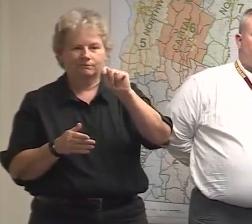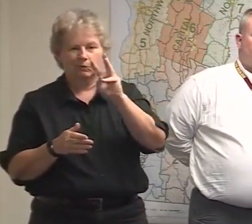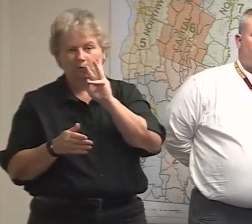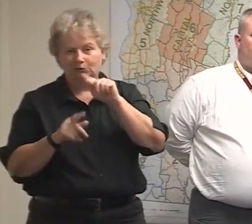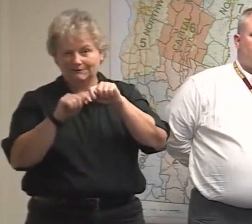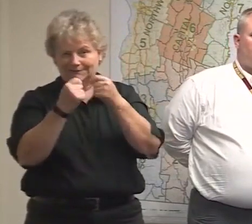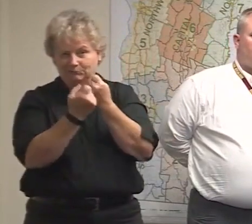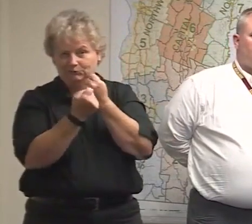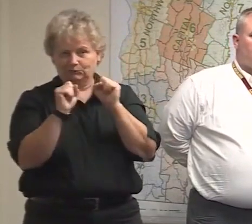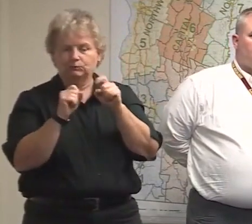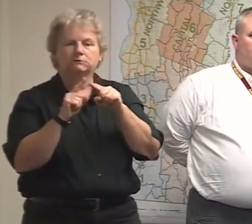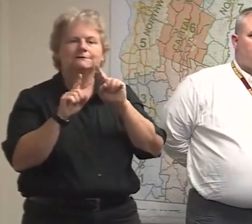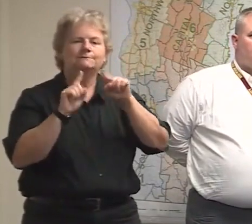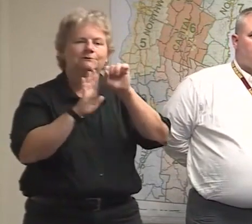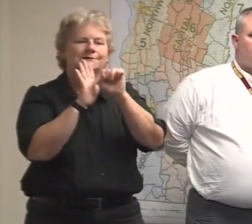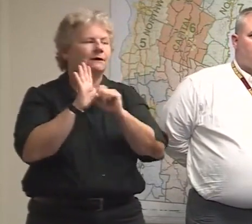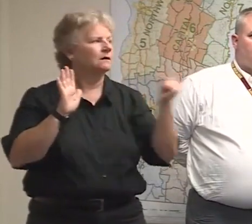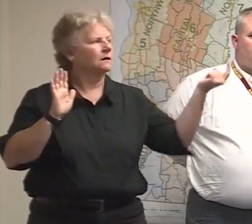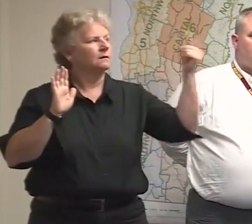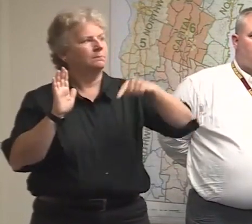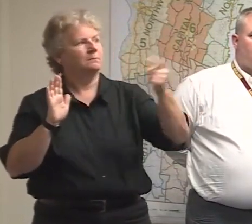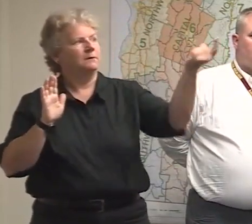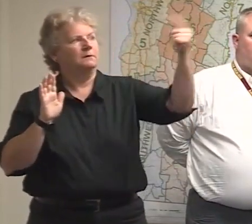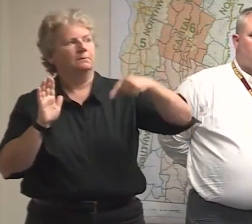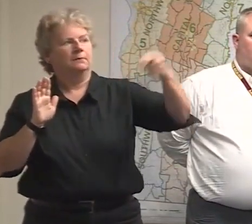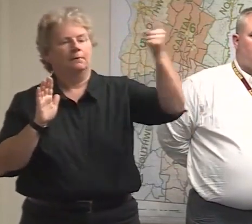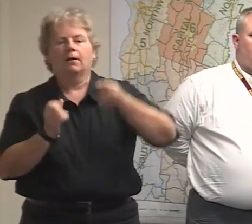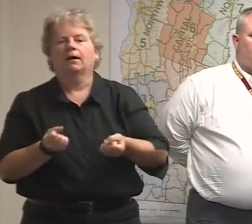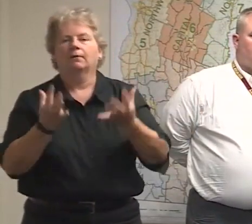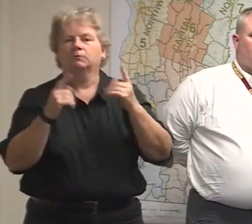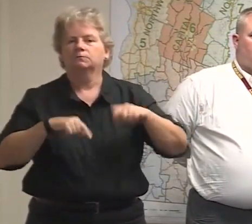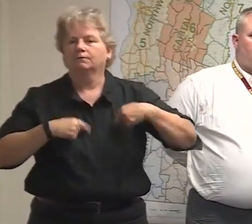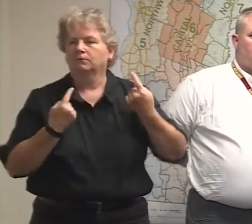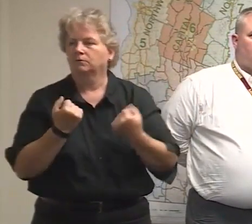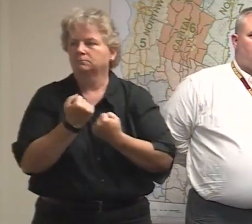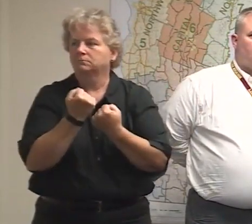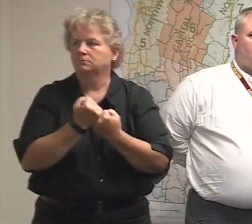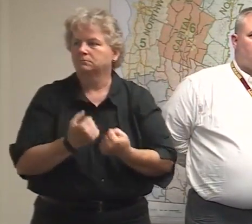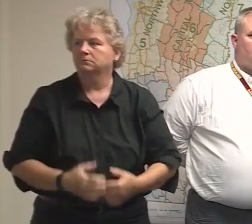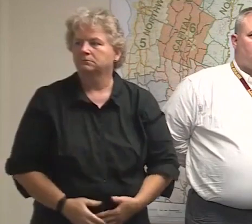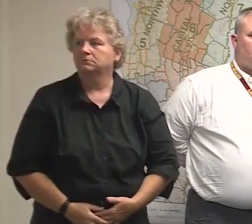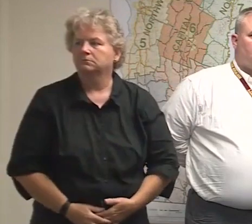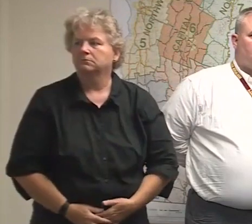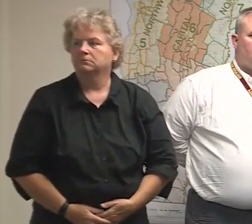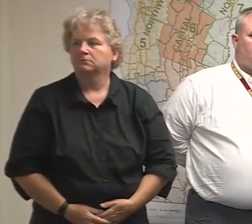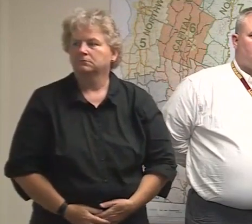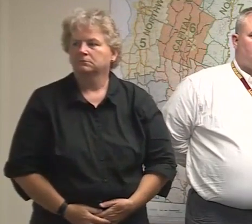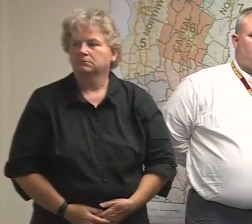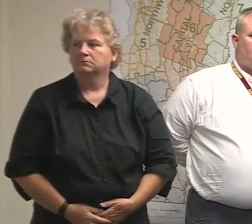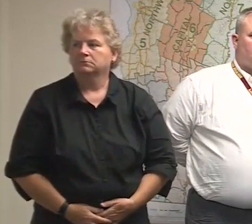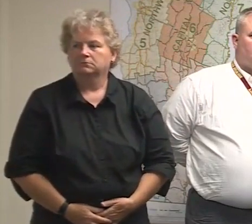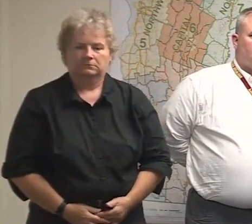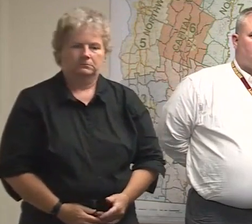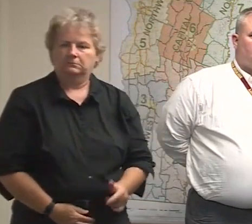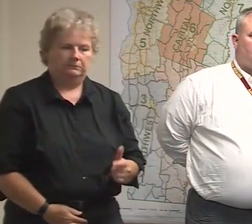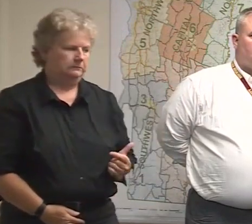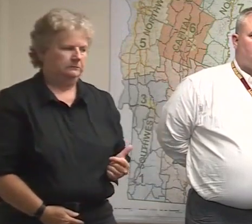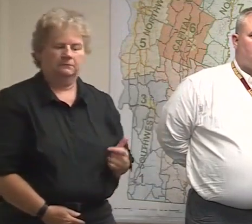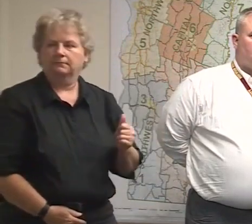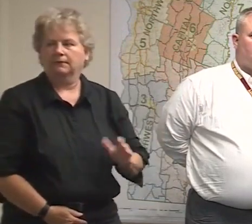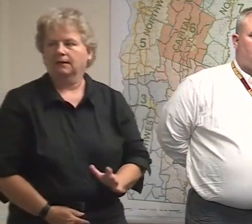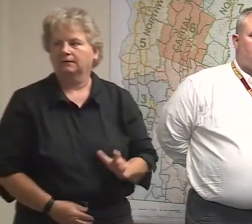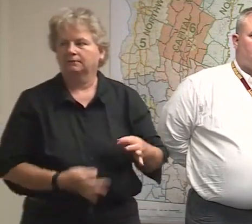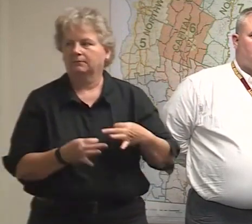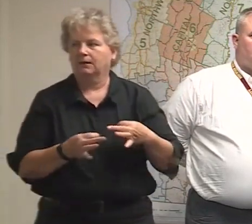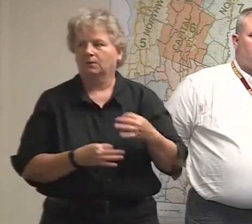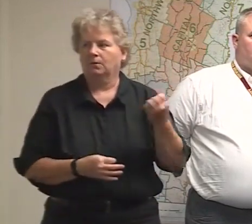I HAVE DAN COME UP AND MAYBE HE CAN GIVE THE LIST, BUT WE’RE VERY FORTUNATE TO HAVE THEM HERE FOR MANY, MANY DIFFERENT STATES AND TO OFFER THEIR ASSISTANCE.